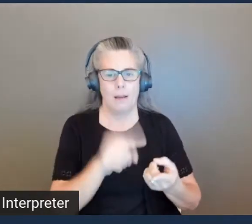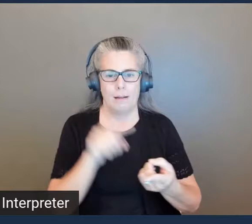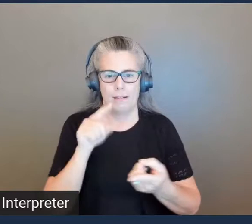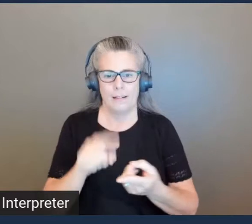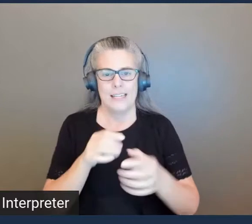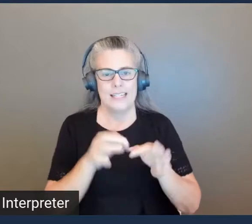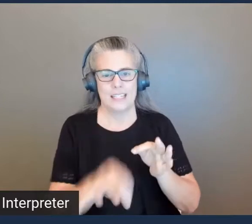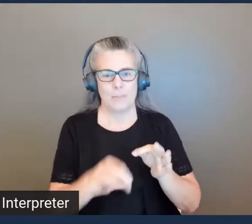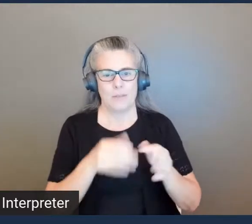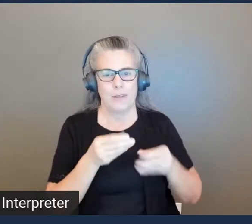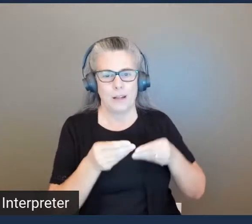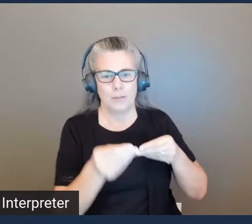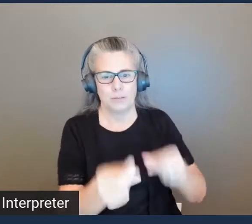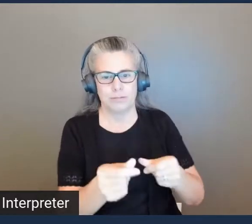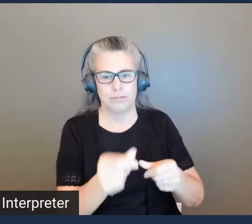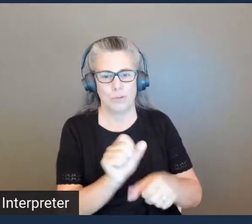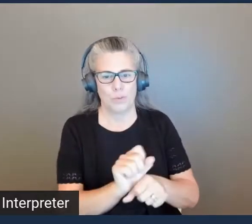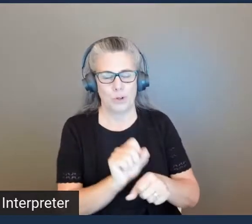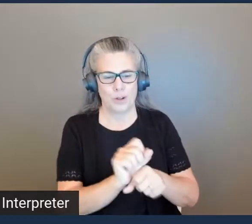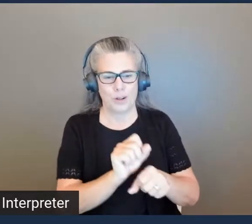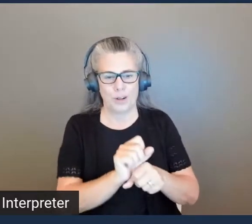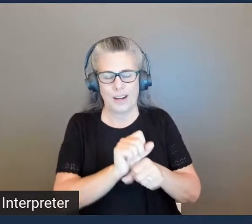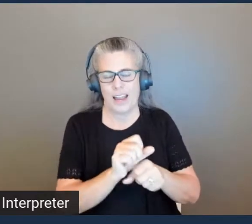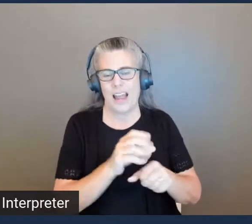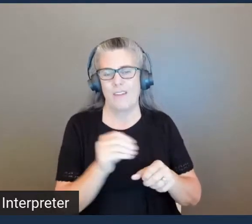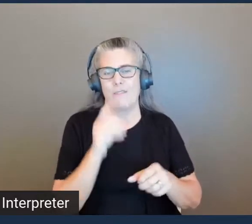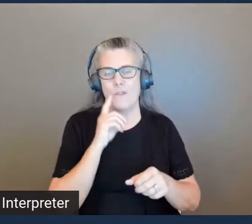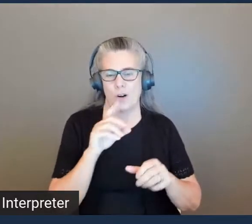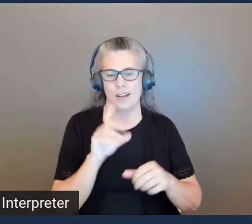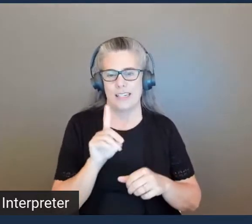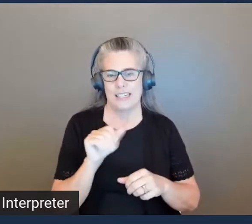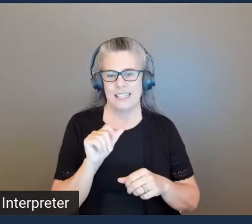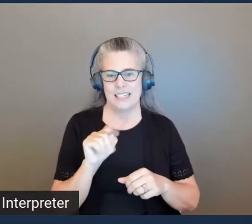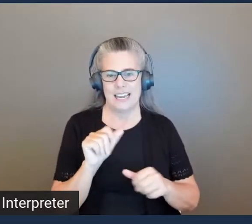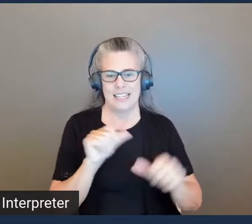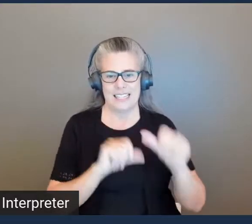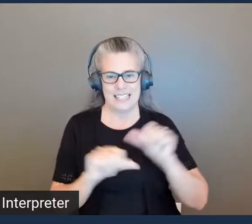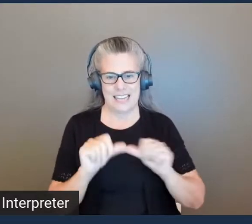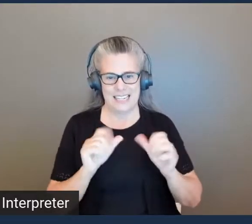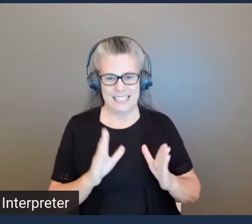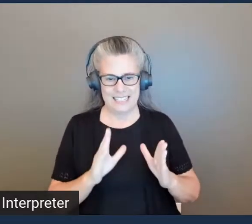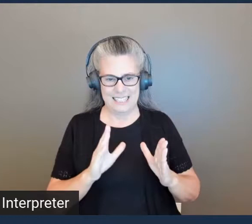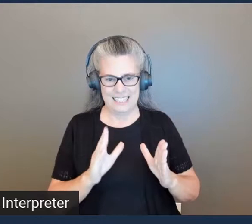data science, and oftly, I have been focused on trying to build SageMaker Studio